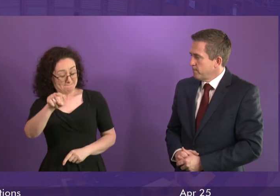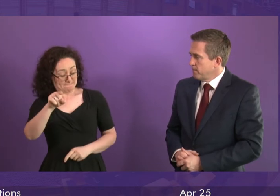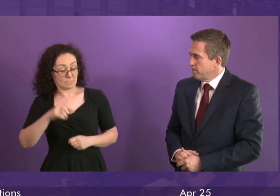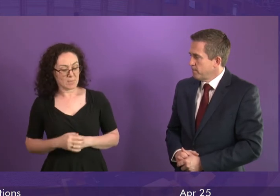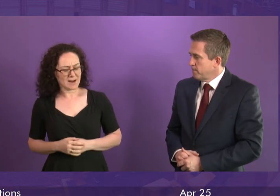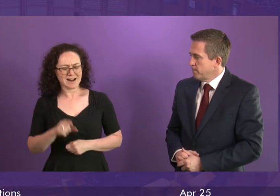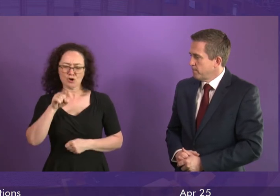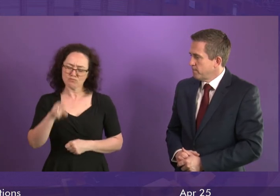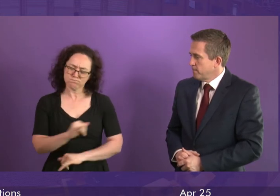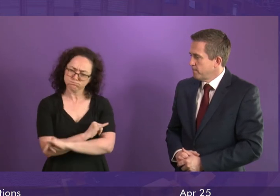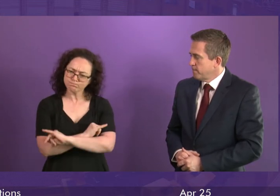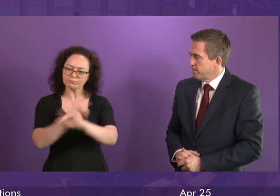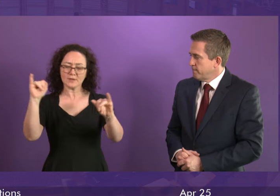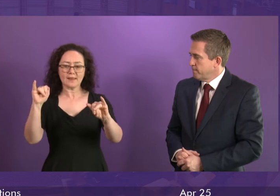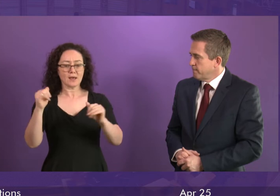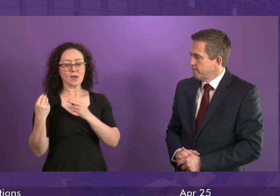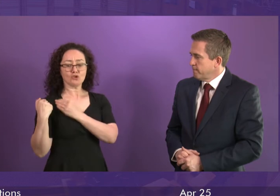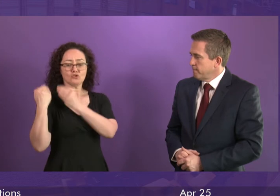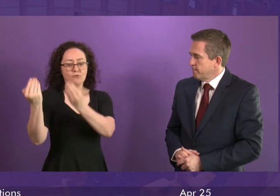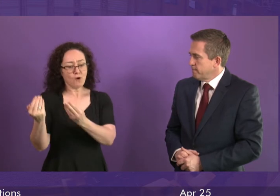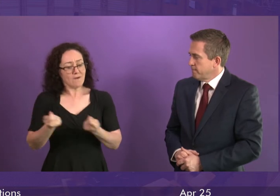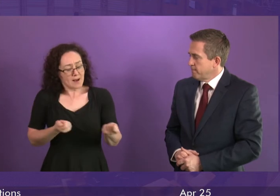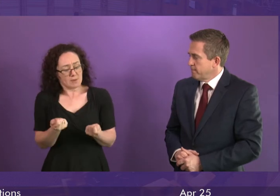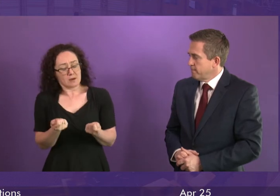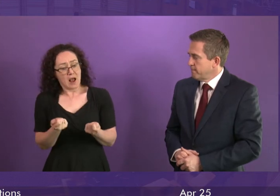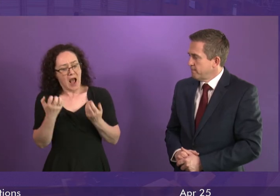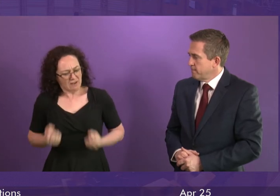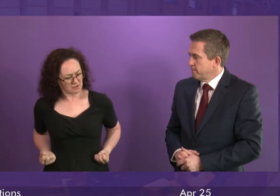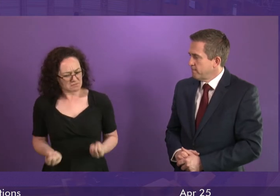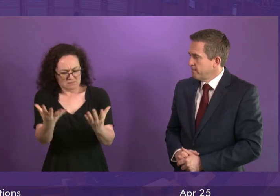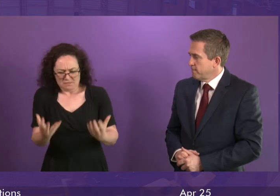“It is outrageous that devolved administrations need to spend resources to shield people from